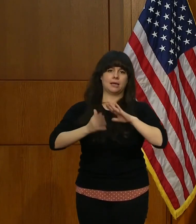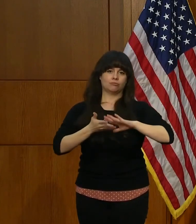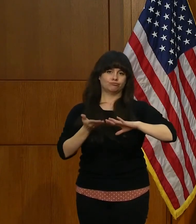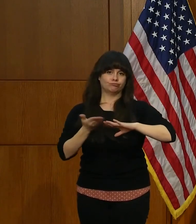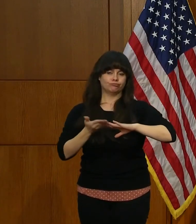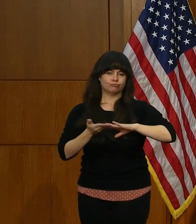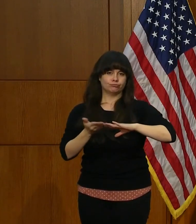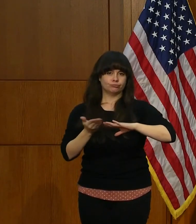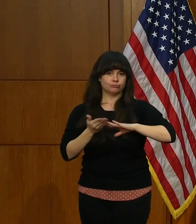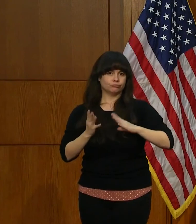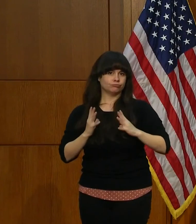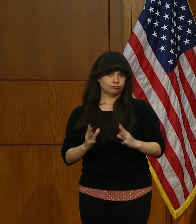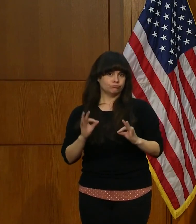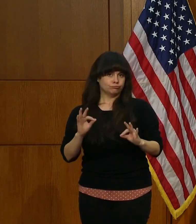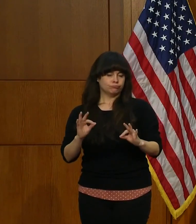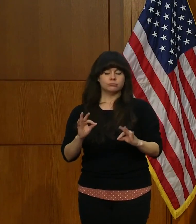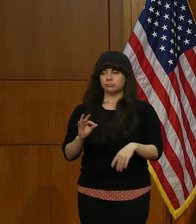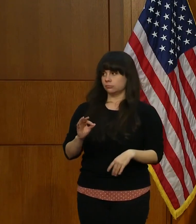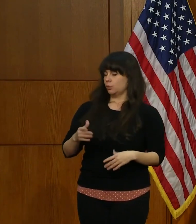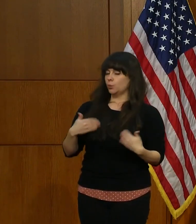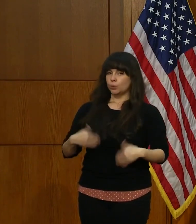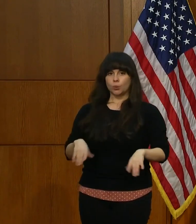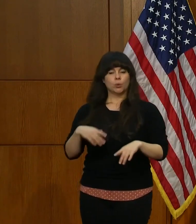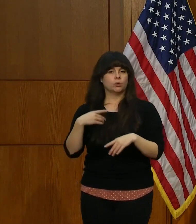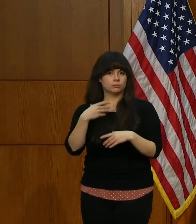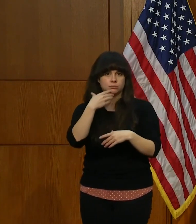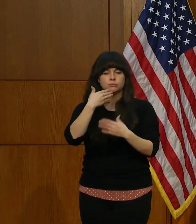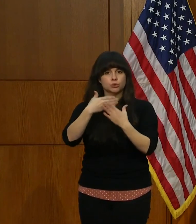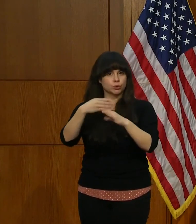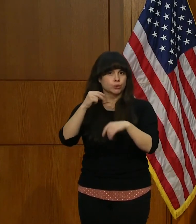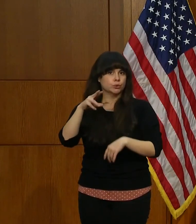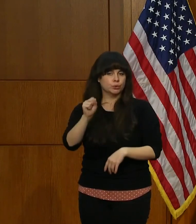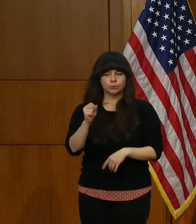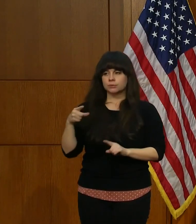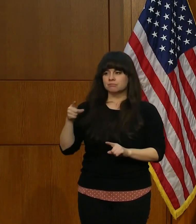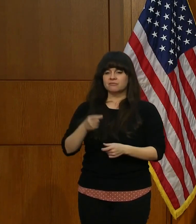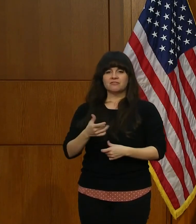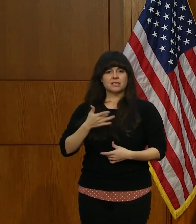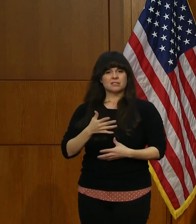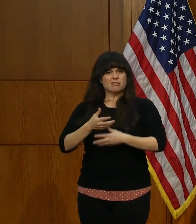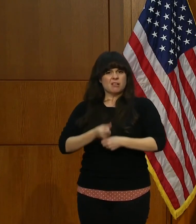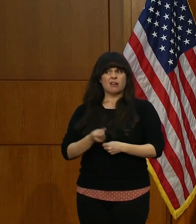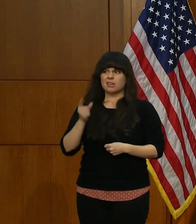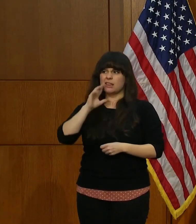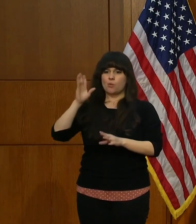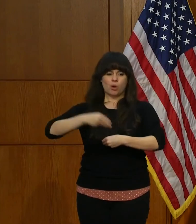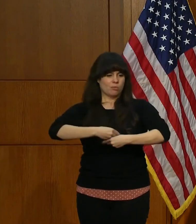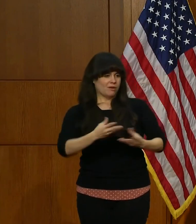CADENCE OF PRODUCTION. AND THAT